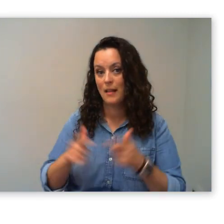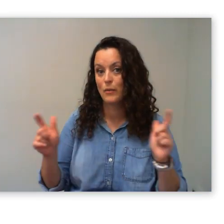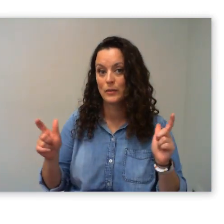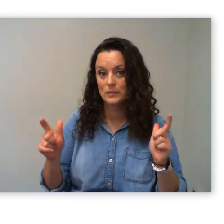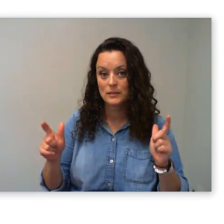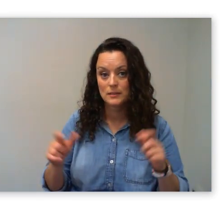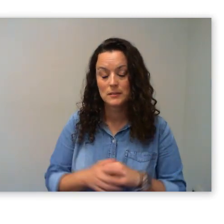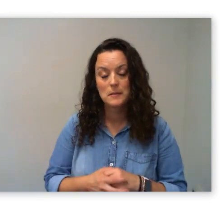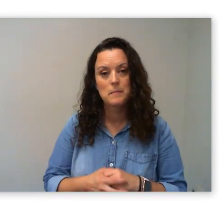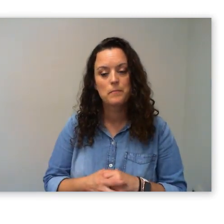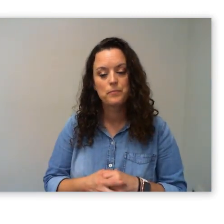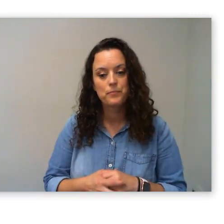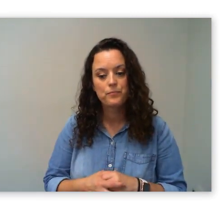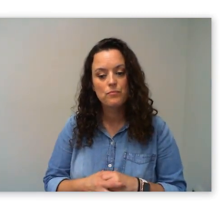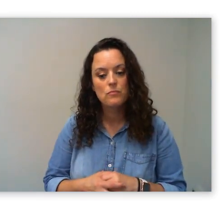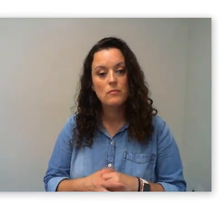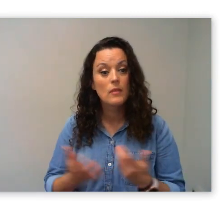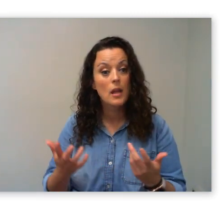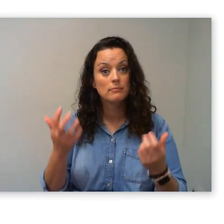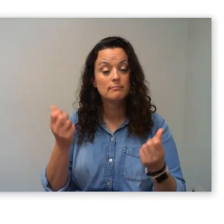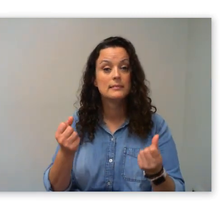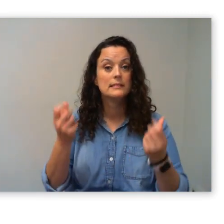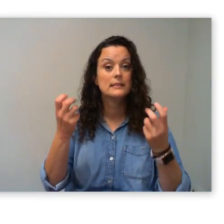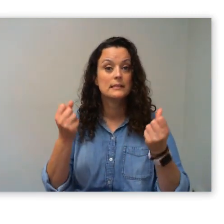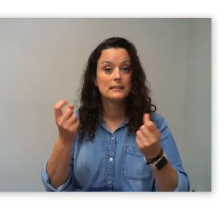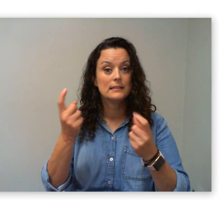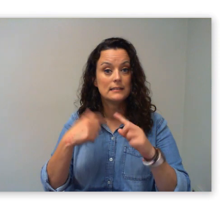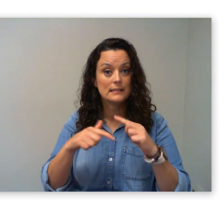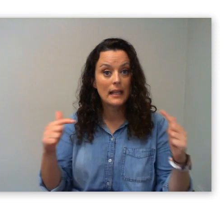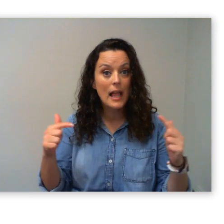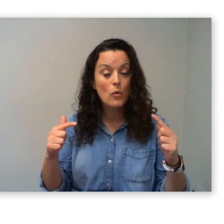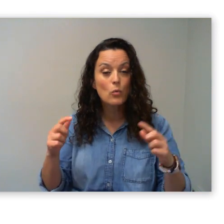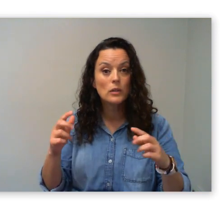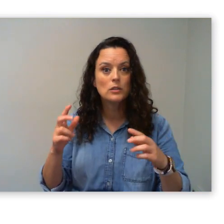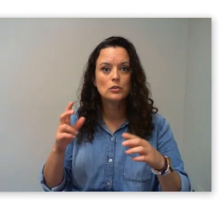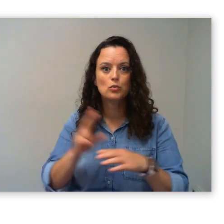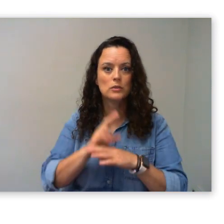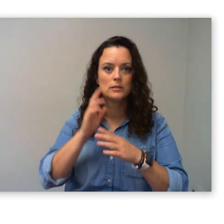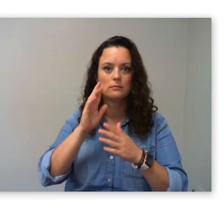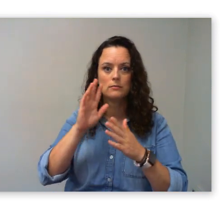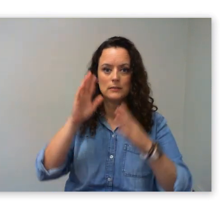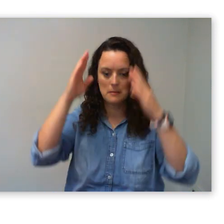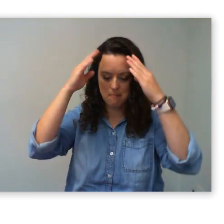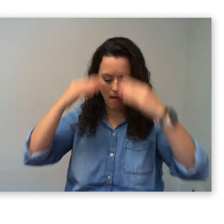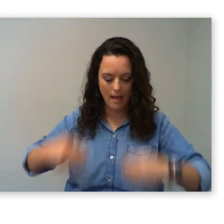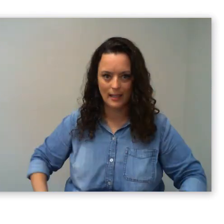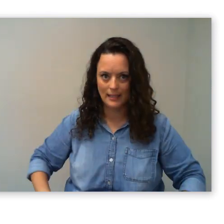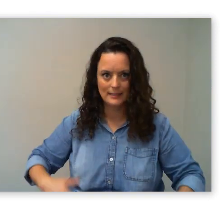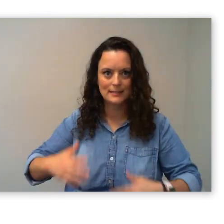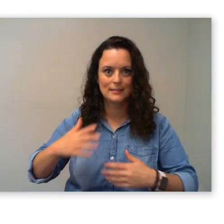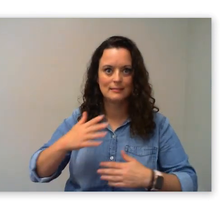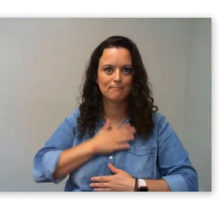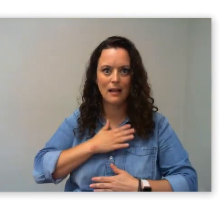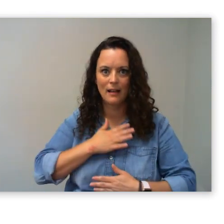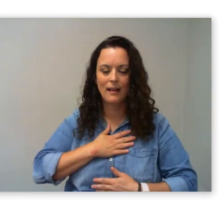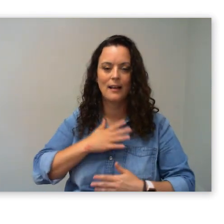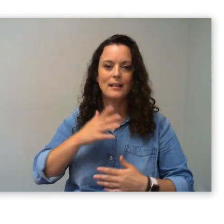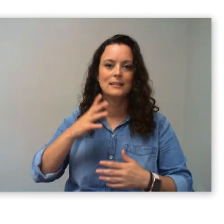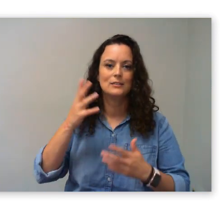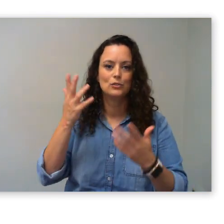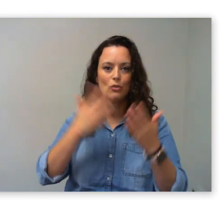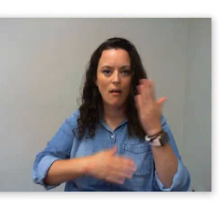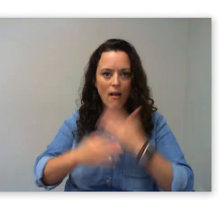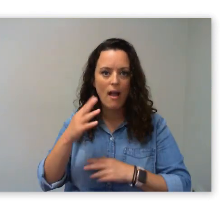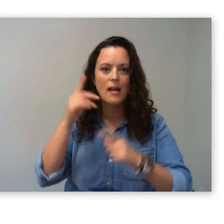um sign language is uses the whole body your hands and your facial expressions and all of that and so